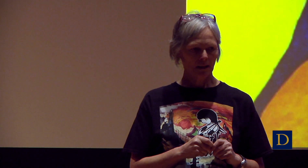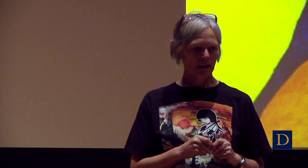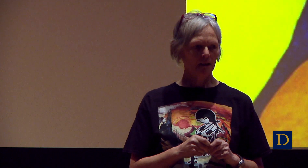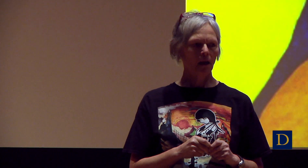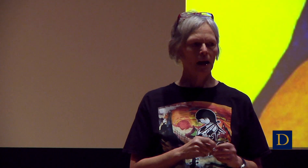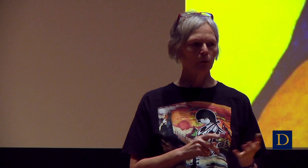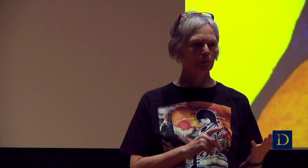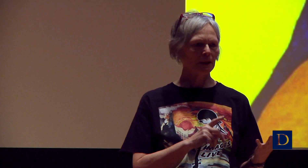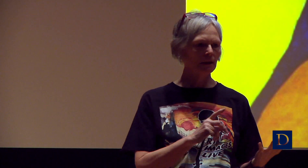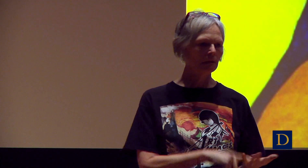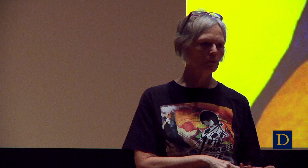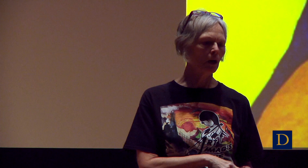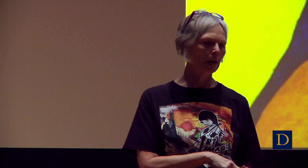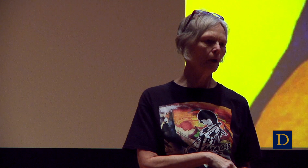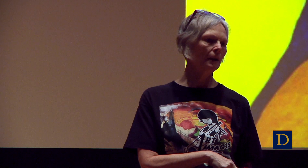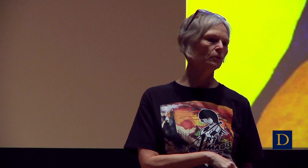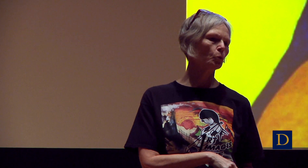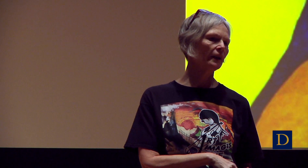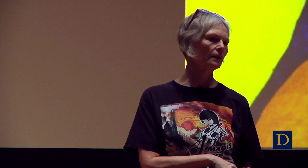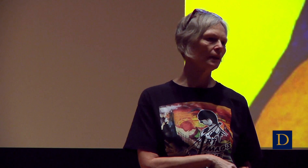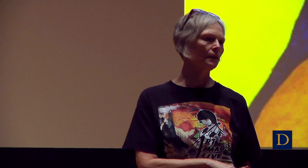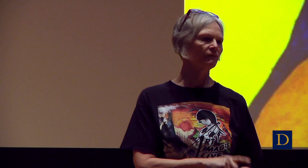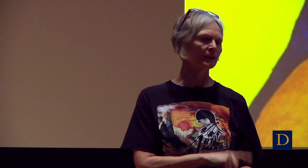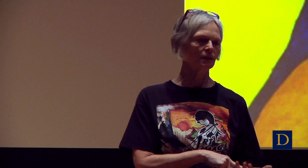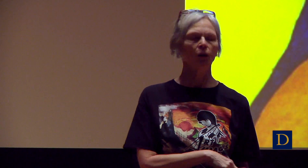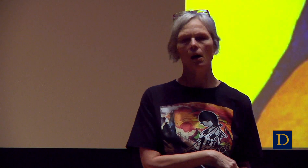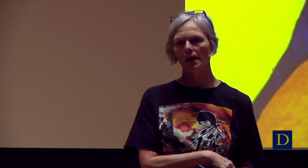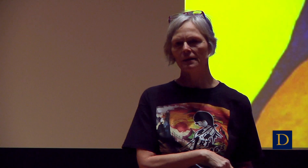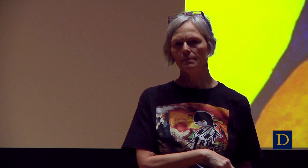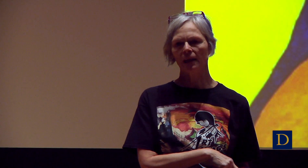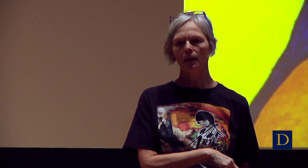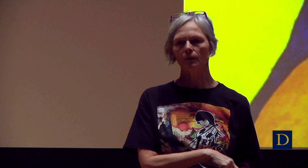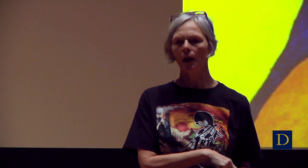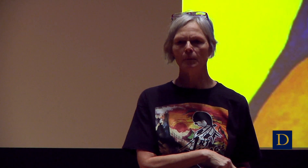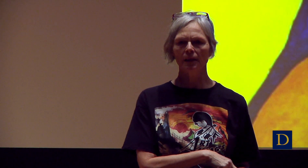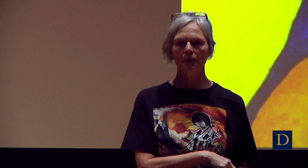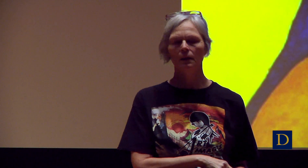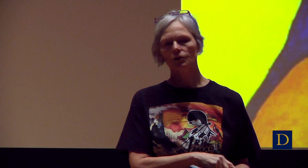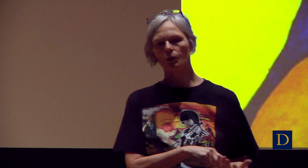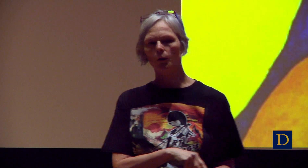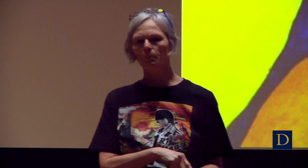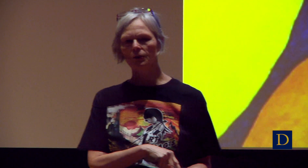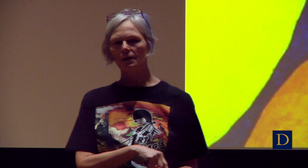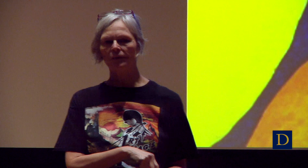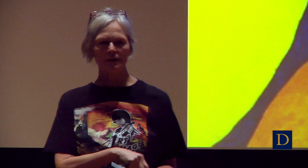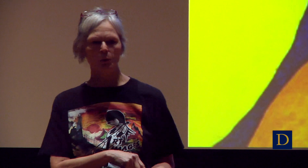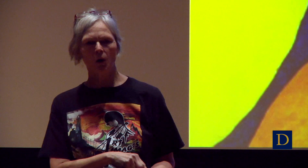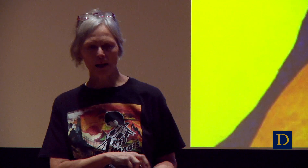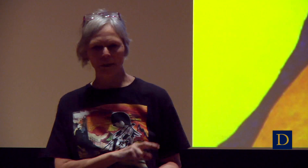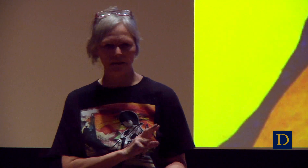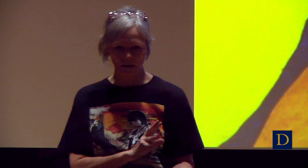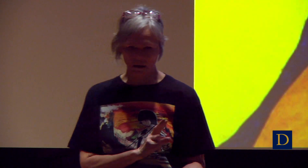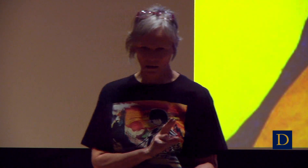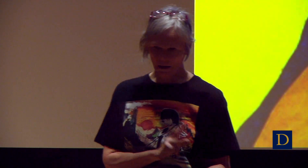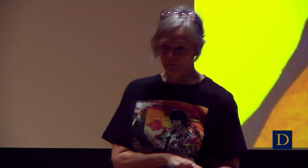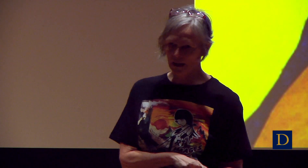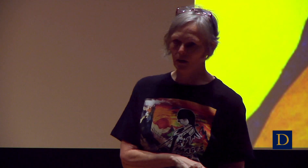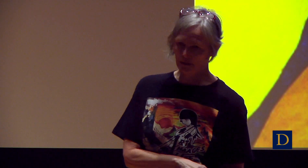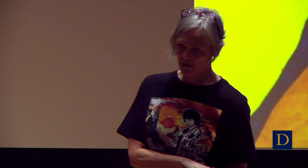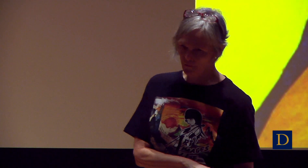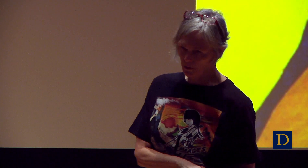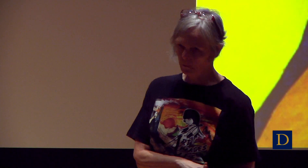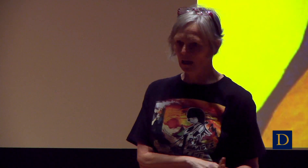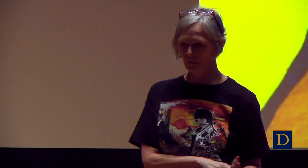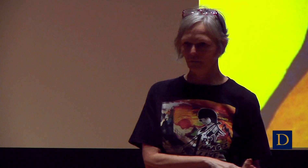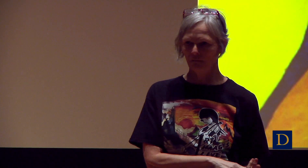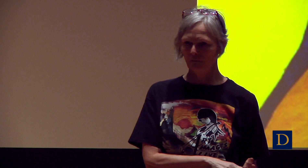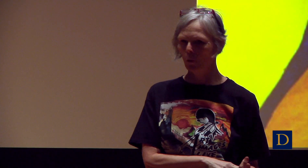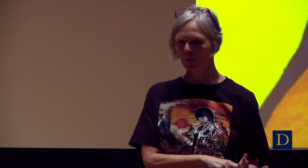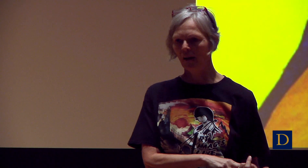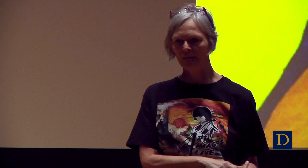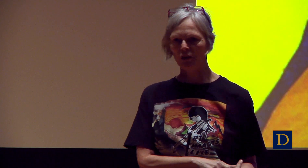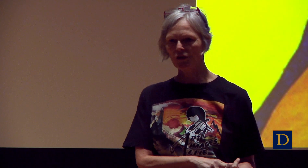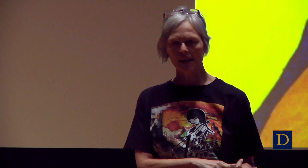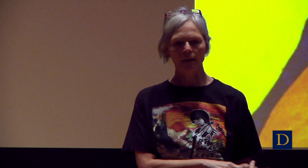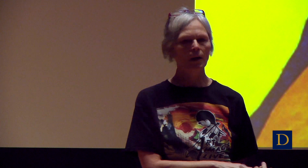And I’m in regularly… Festifall has me come in. Shakori Music Festival, I’ve been their event artist for about four or five years now.